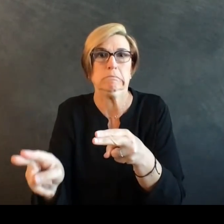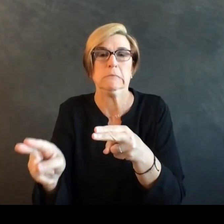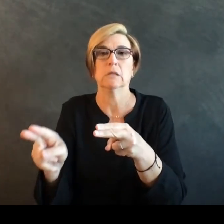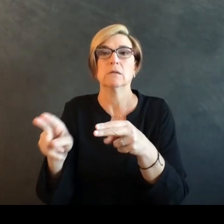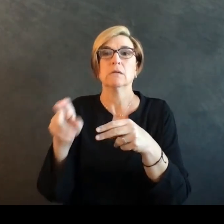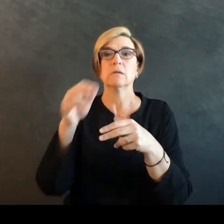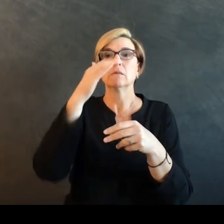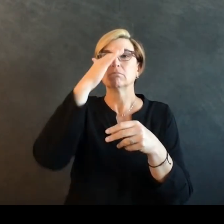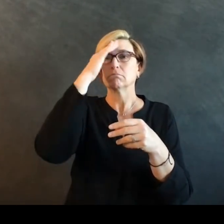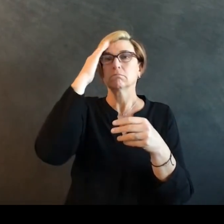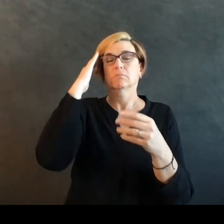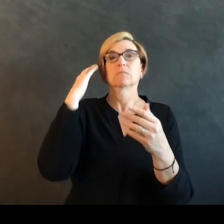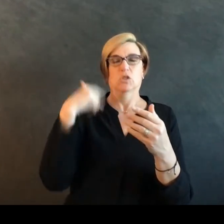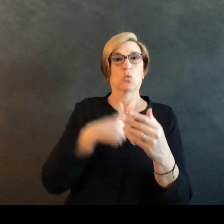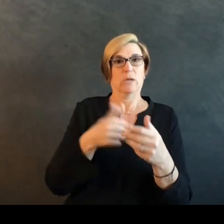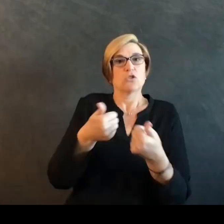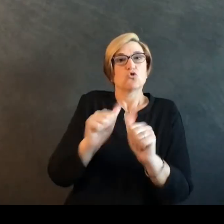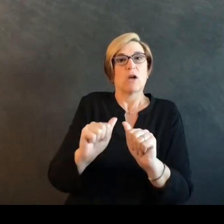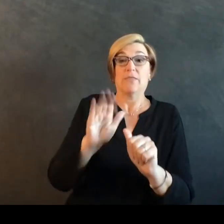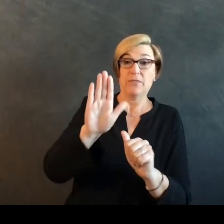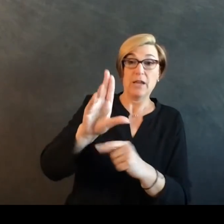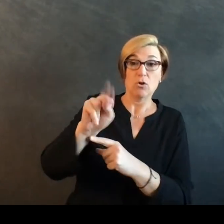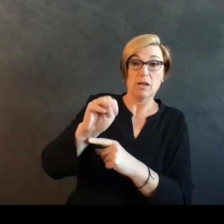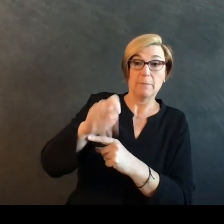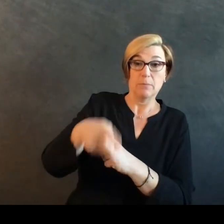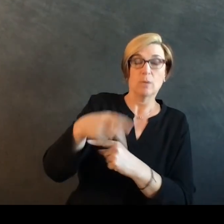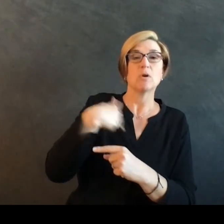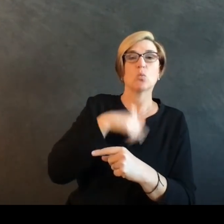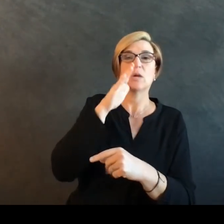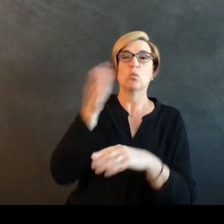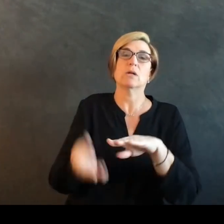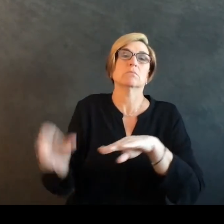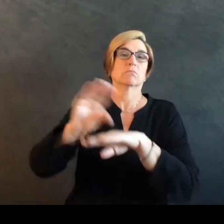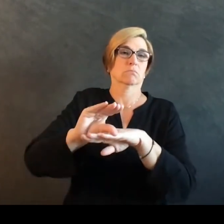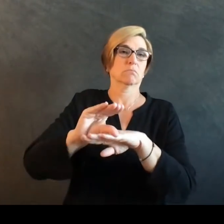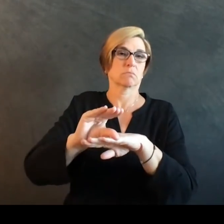and as soon as the medical professionals and the president give the all-clear